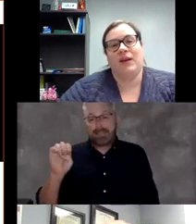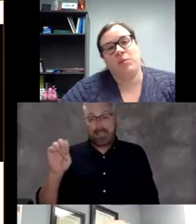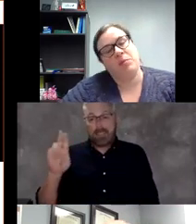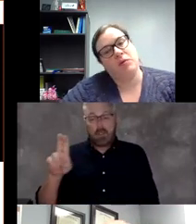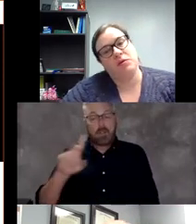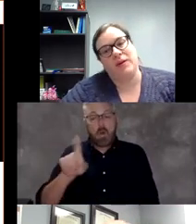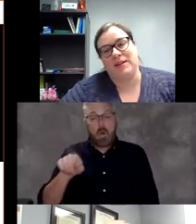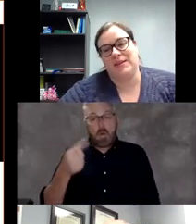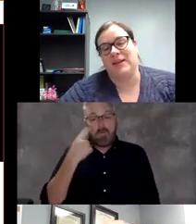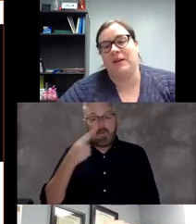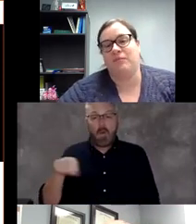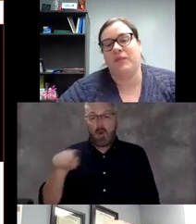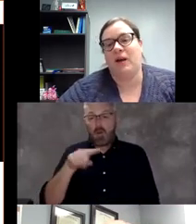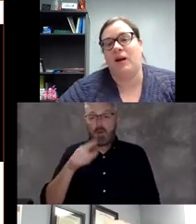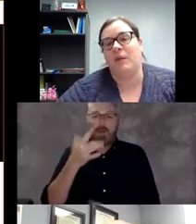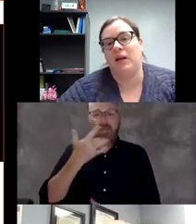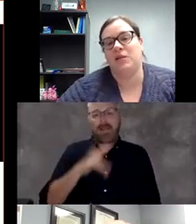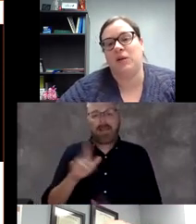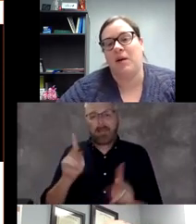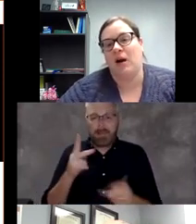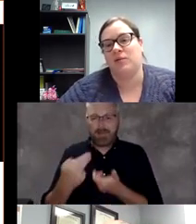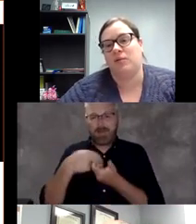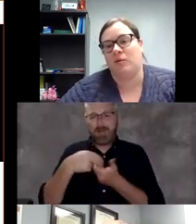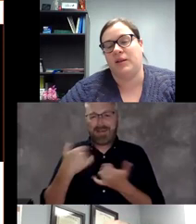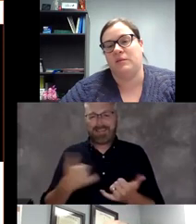LUCKY PEOPLE WHO JOIN US TODAY. I DO WANT TO PAUSE REAL QUICK TO